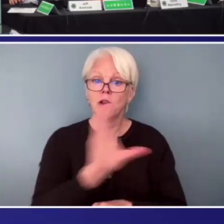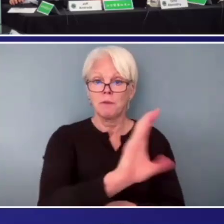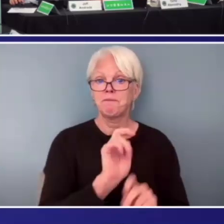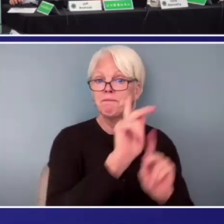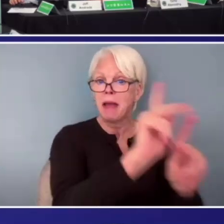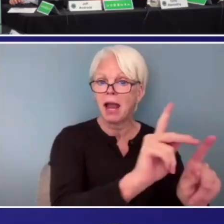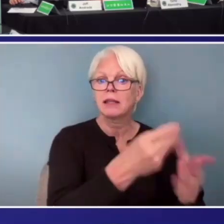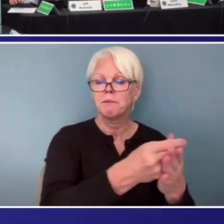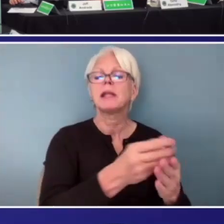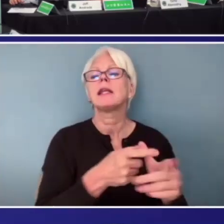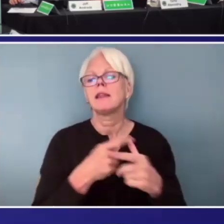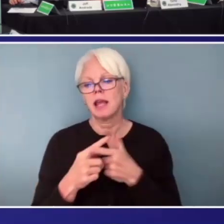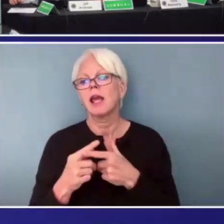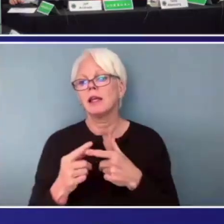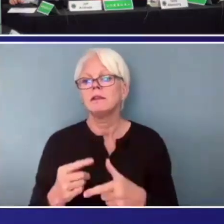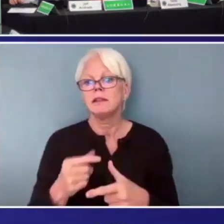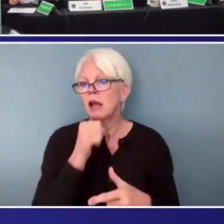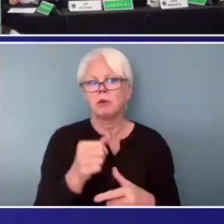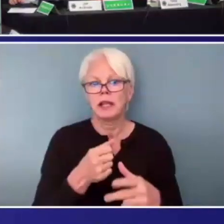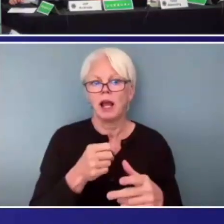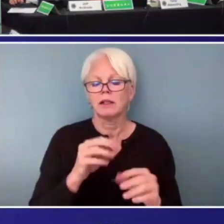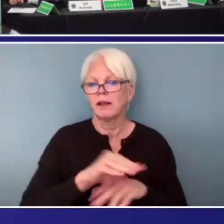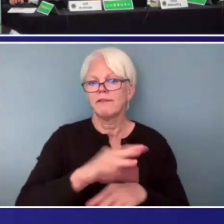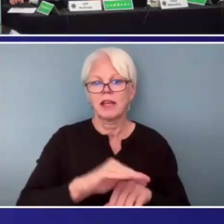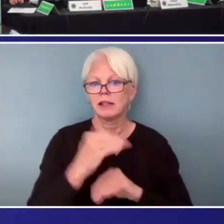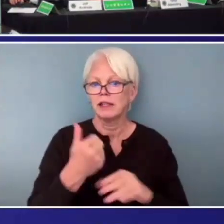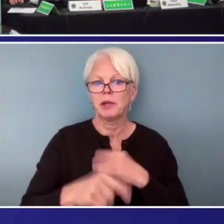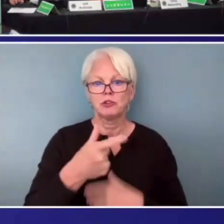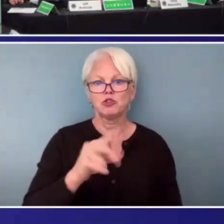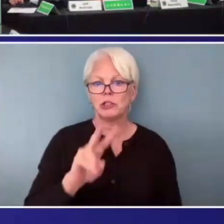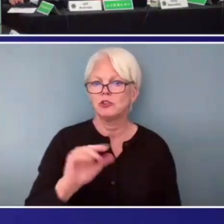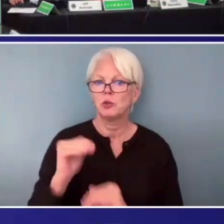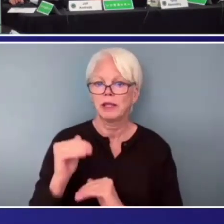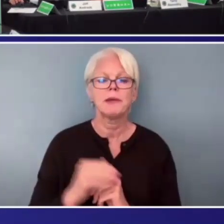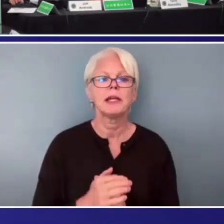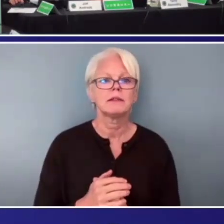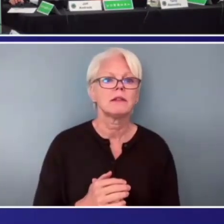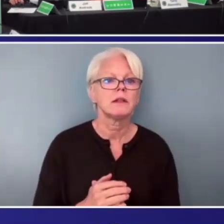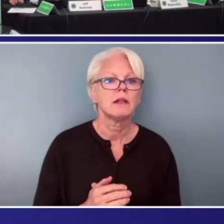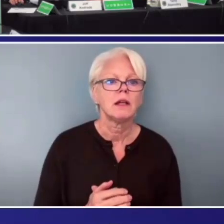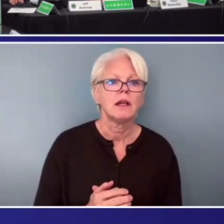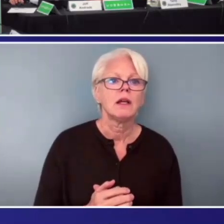limit under this paragraph (g)(2). Paragraph (3), the limitation for aggregate loan limits described in paragraph (g)(2)